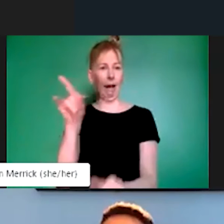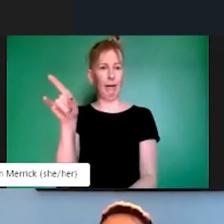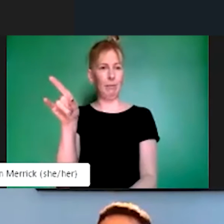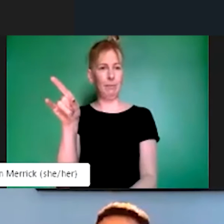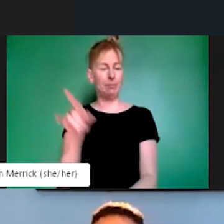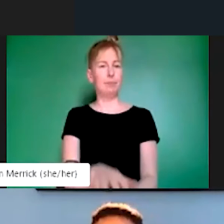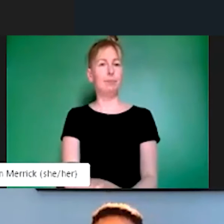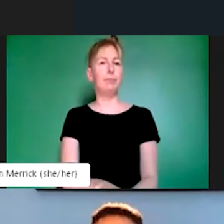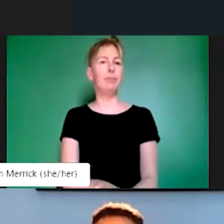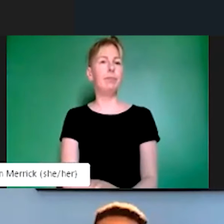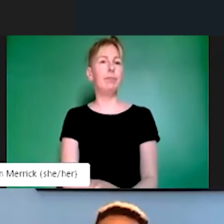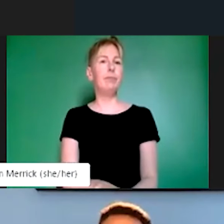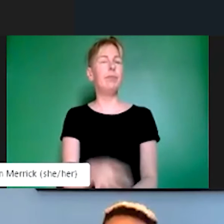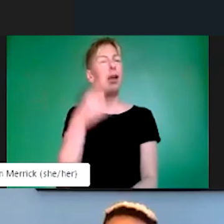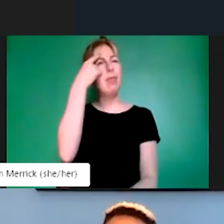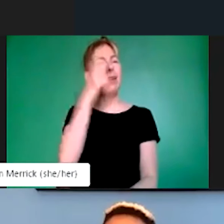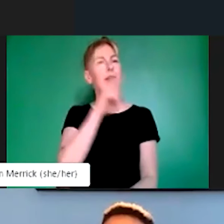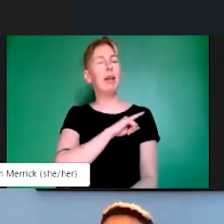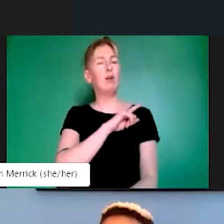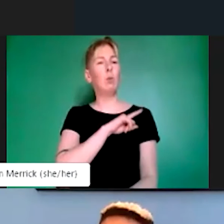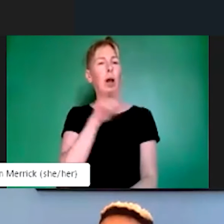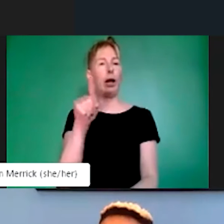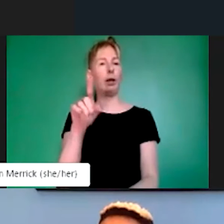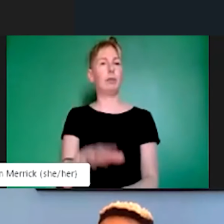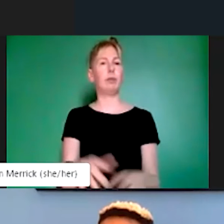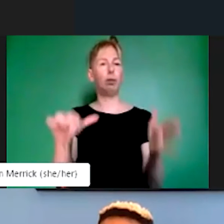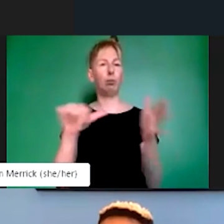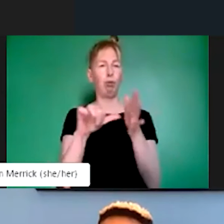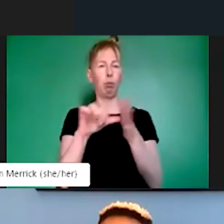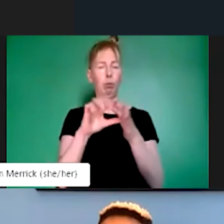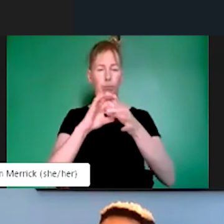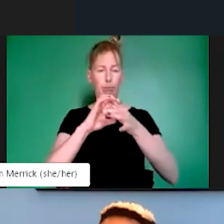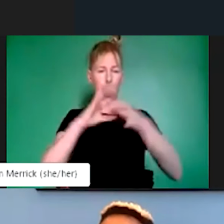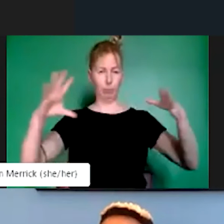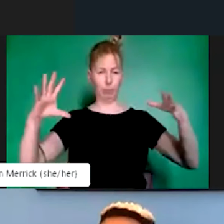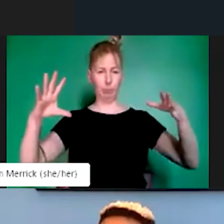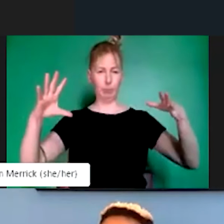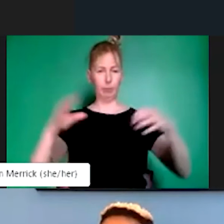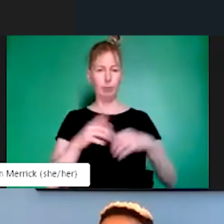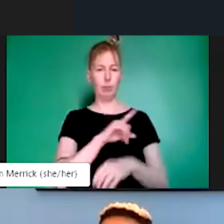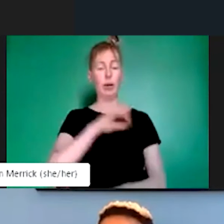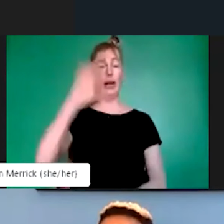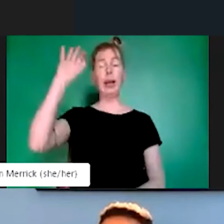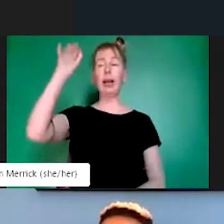disconnection for me happens with institutions, is that institutions don't know how to